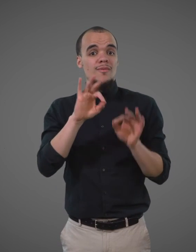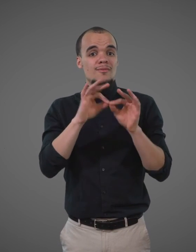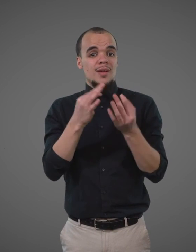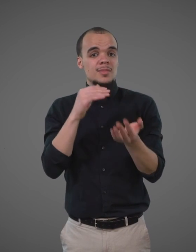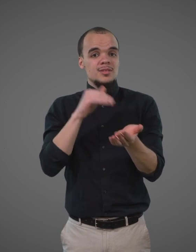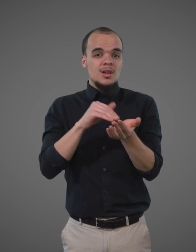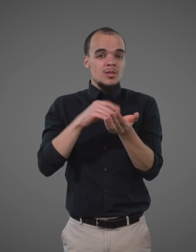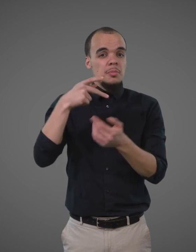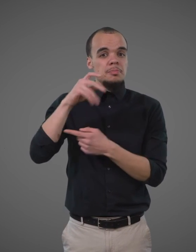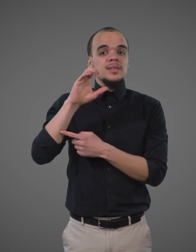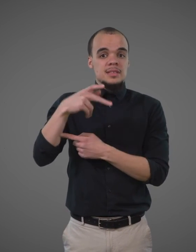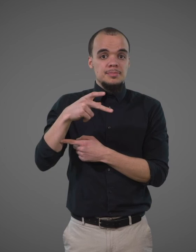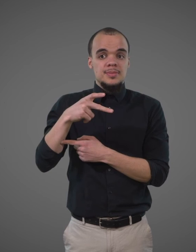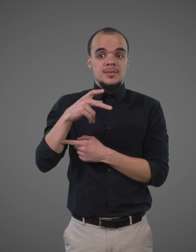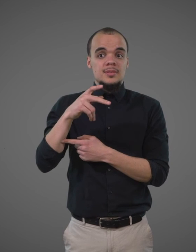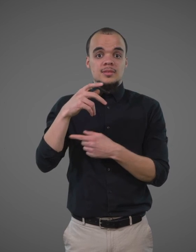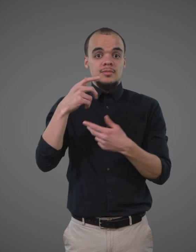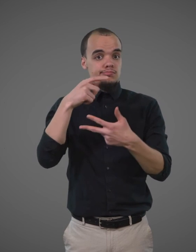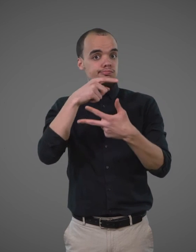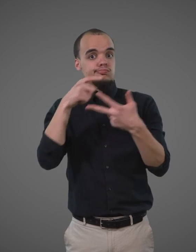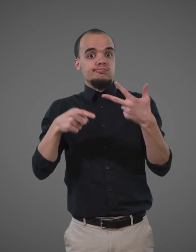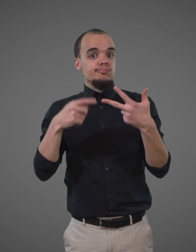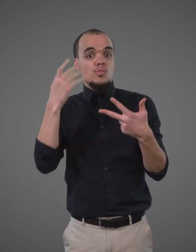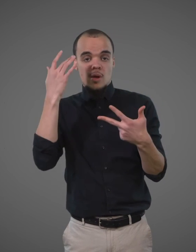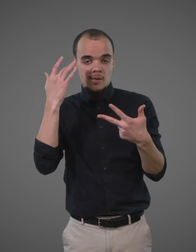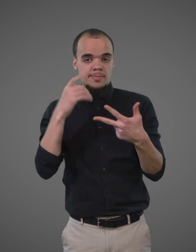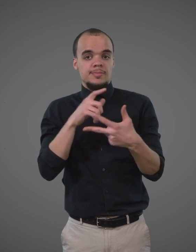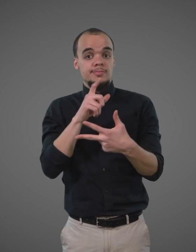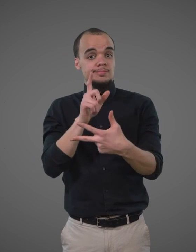See to your family doctor (PCP) if these happen: